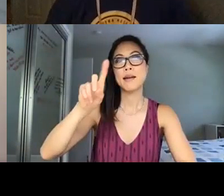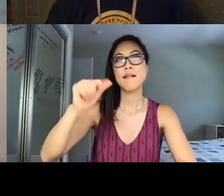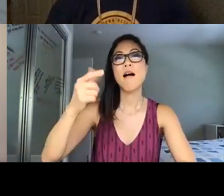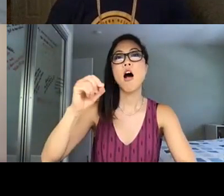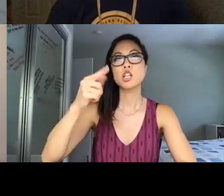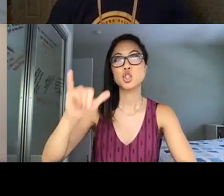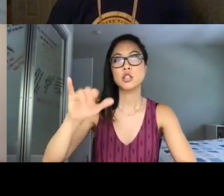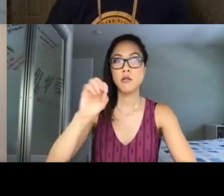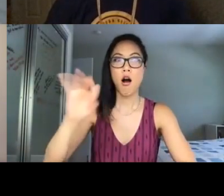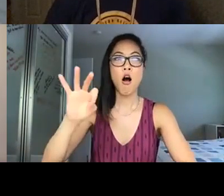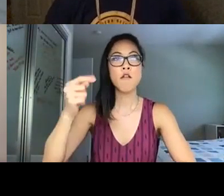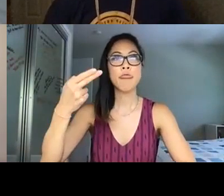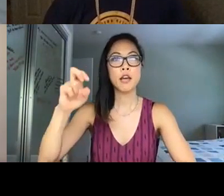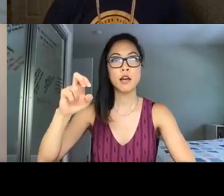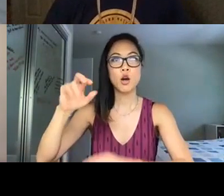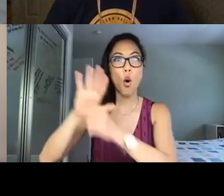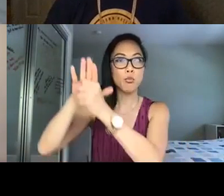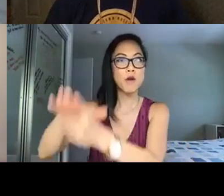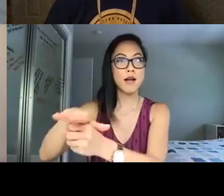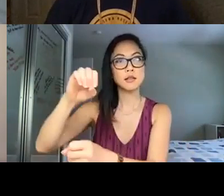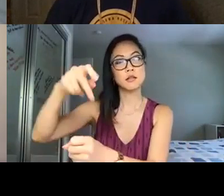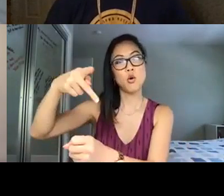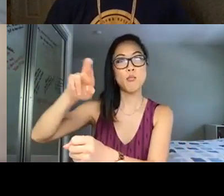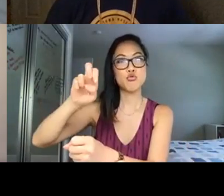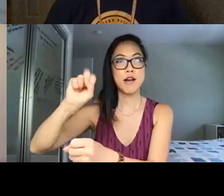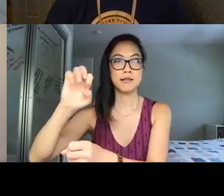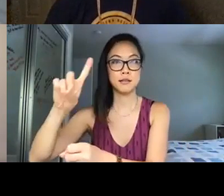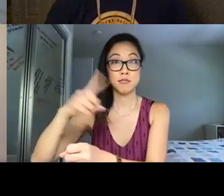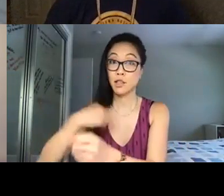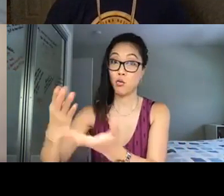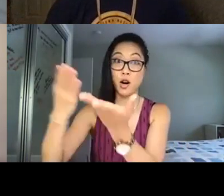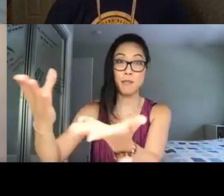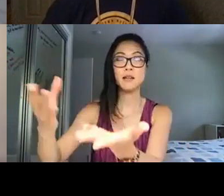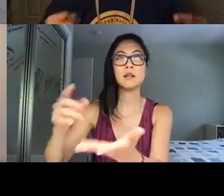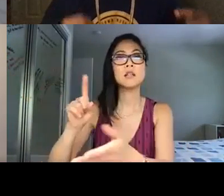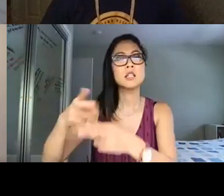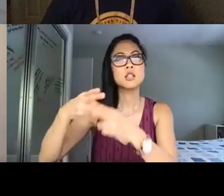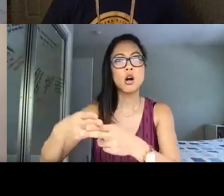this term called consioutessation where he describes it as self